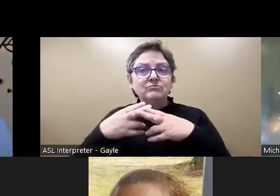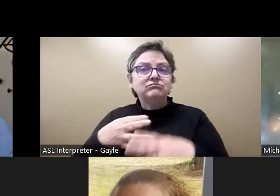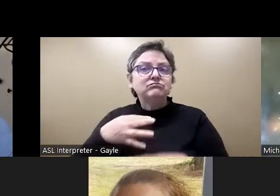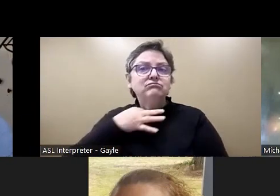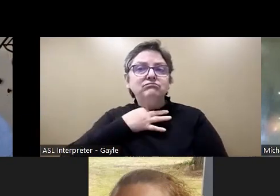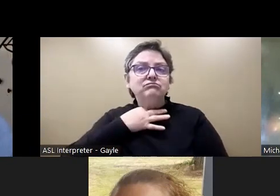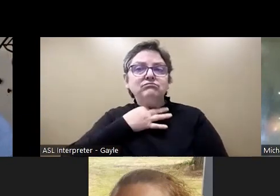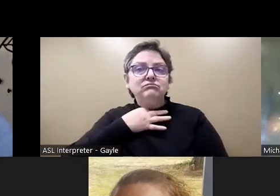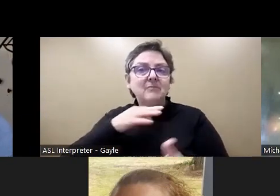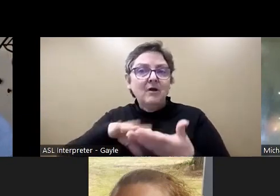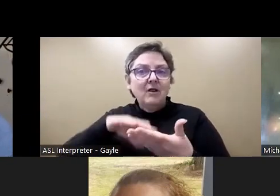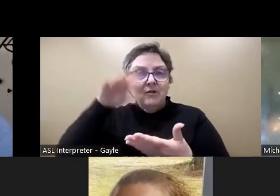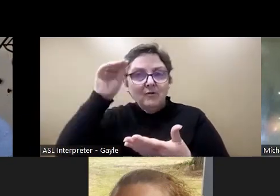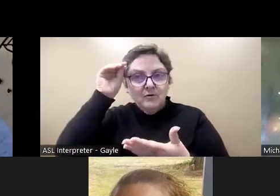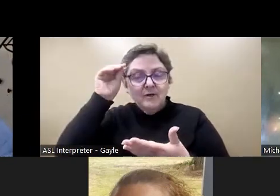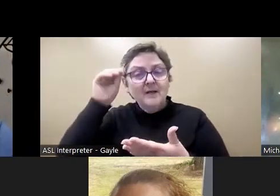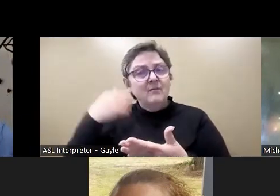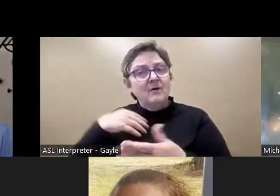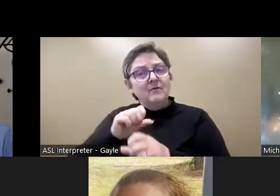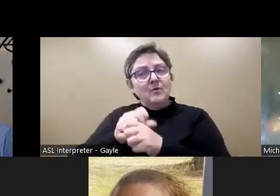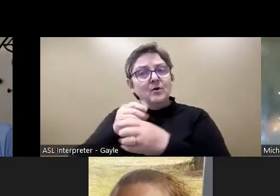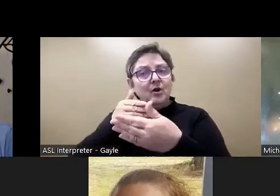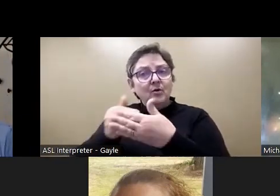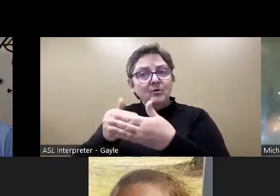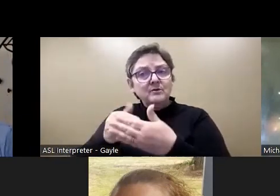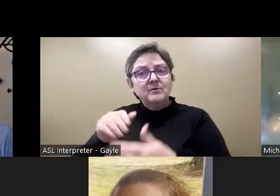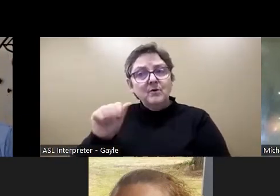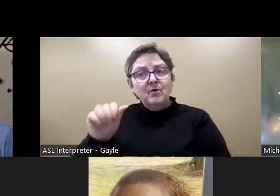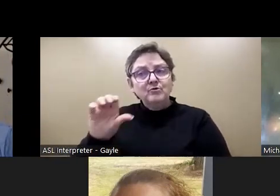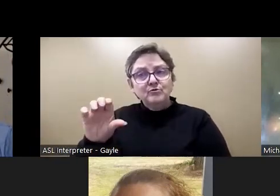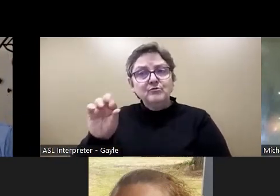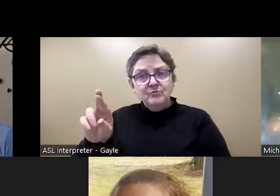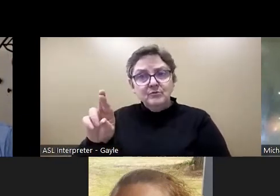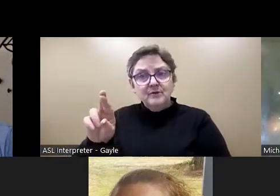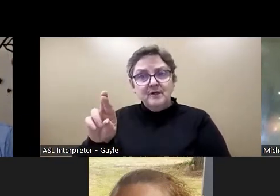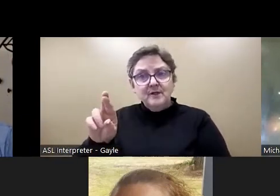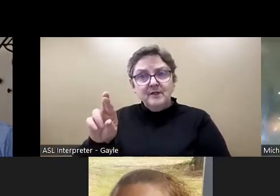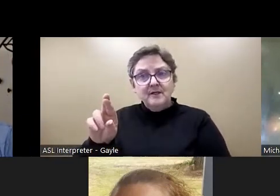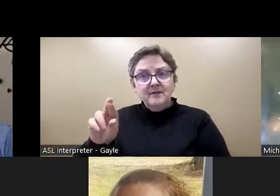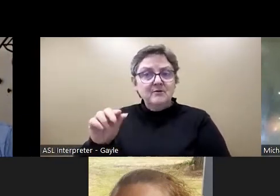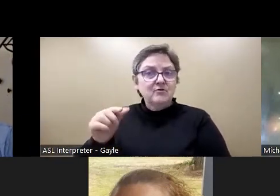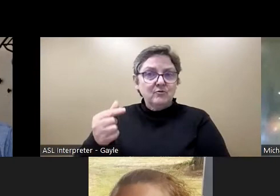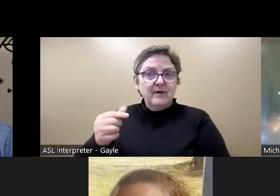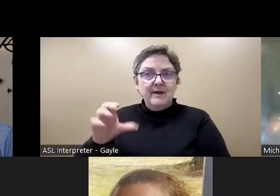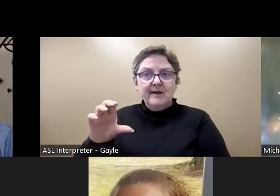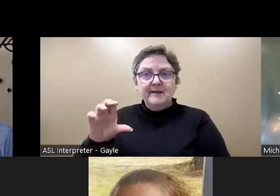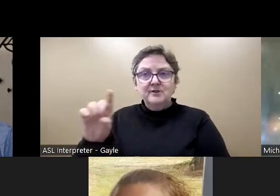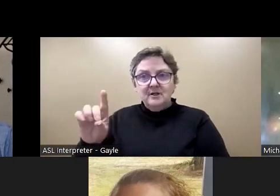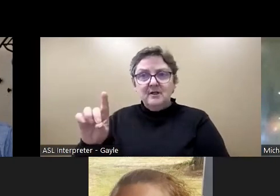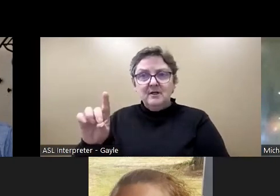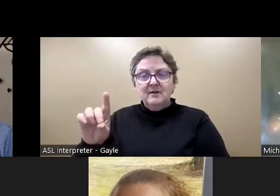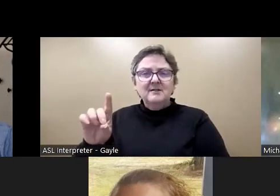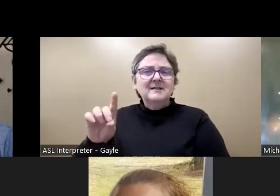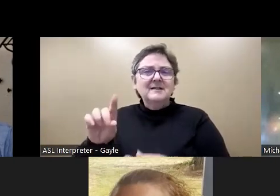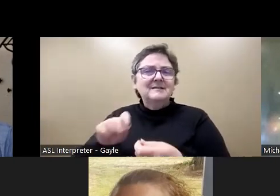the All Children Reading Grand Challenge, particularly the example that were shown about some of the apps that were developed, including Feed the Monster